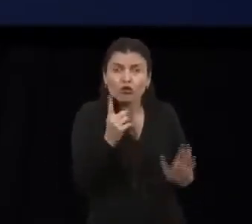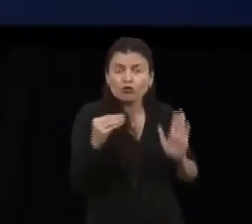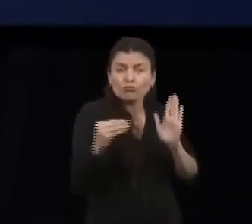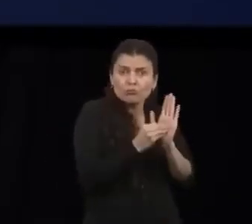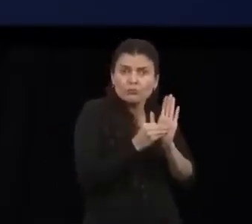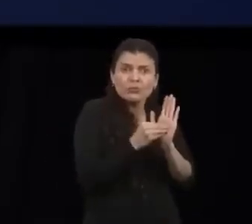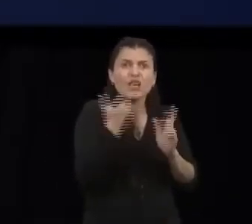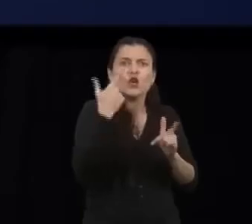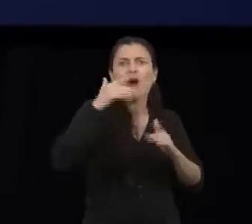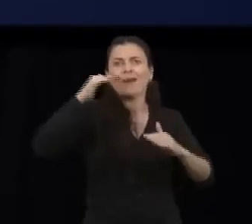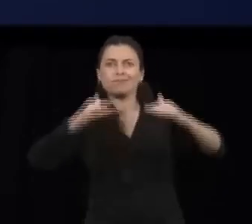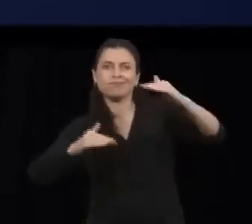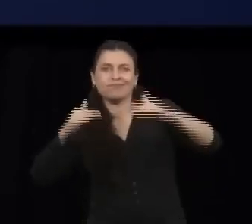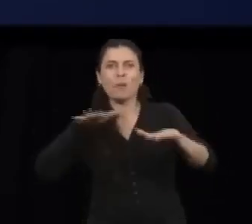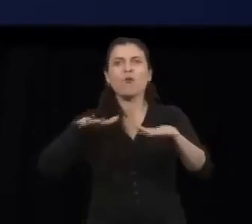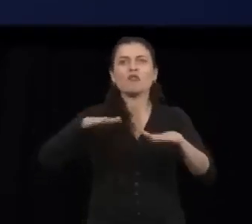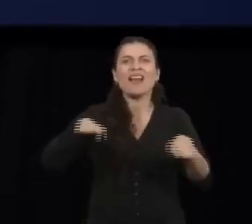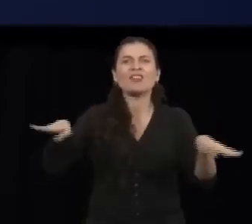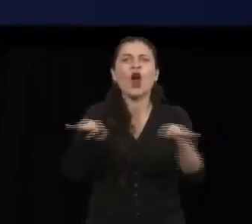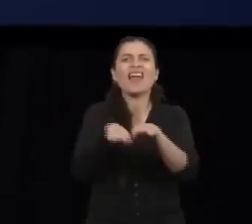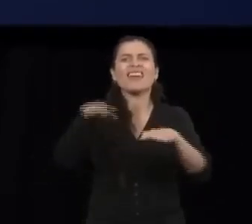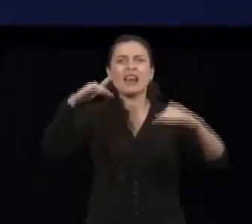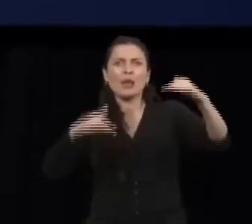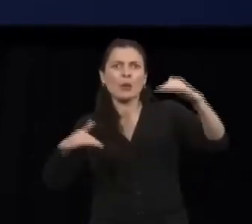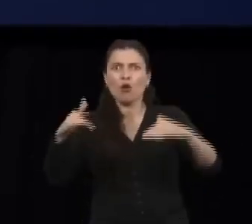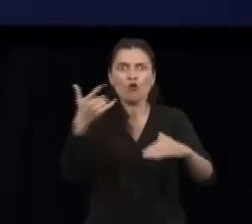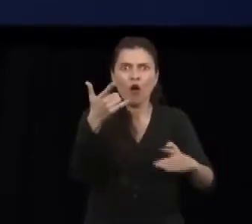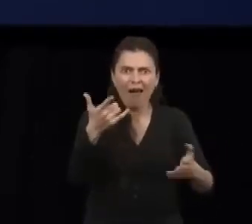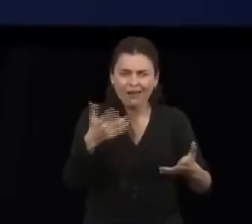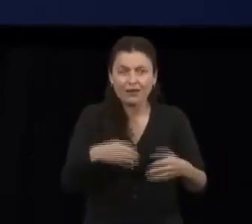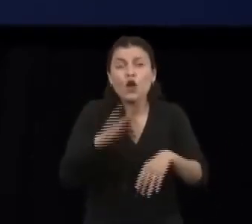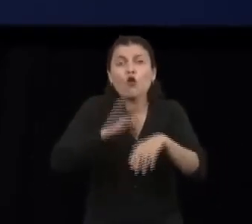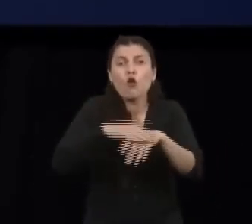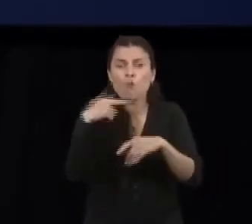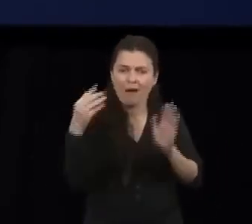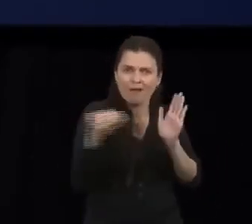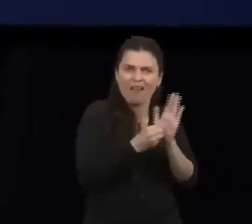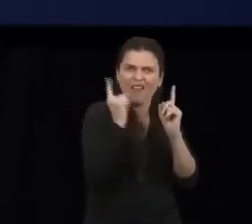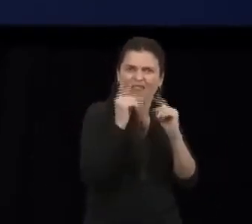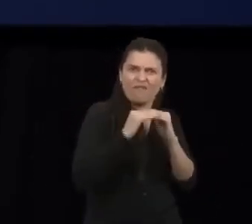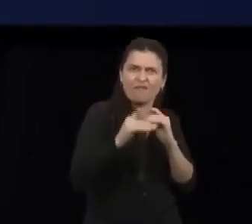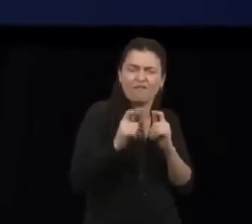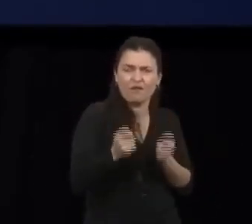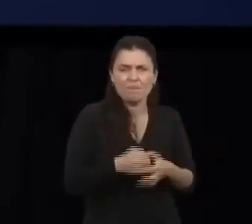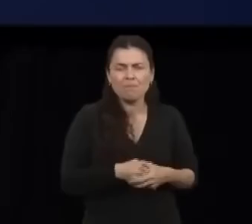setting prices below the balance, which is what is usually done recurrently, not only generate that excess demand in the goods market,